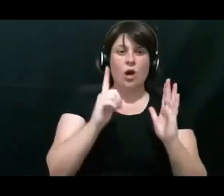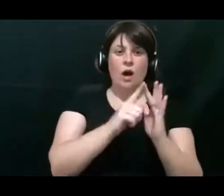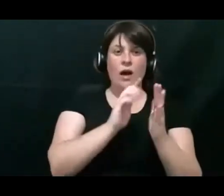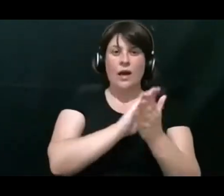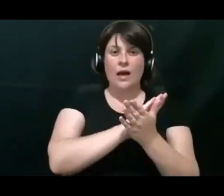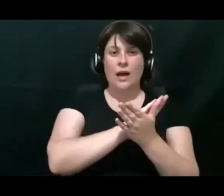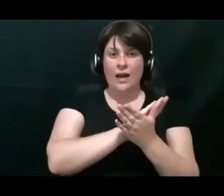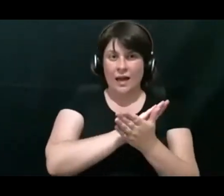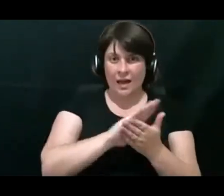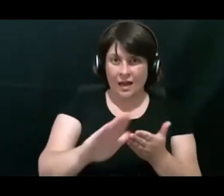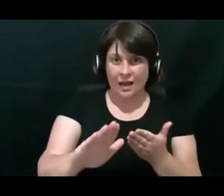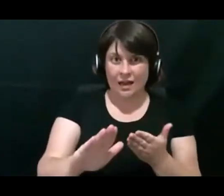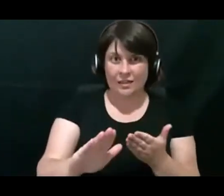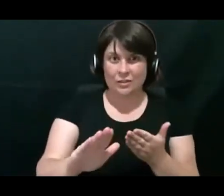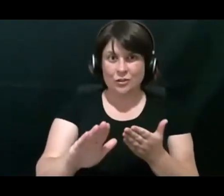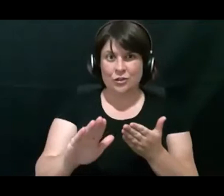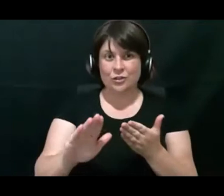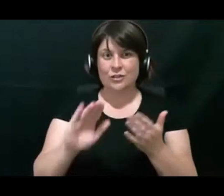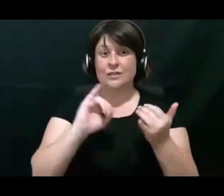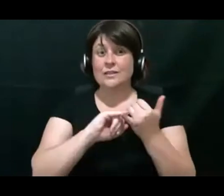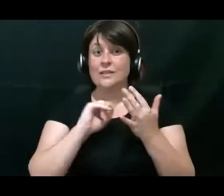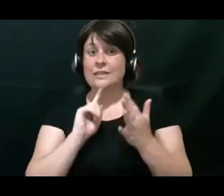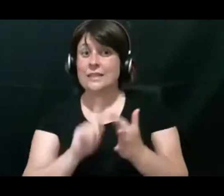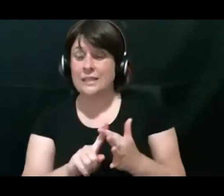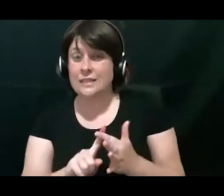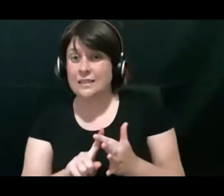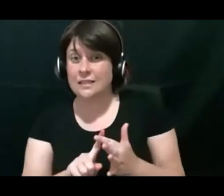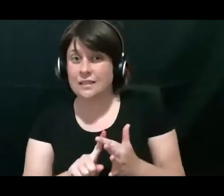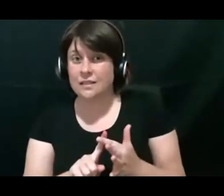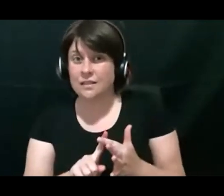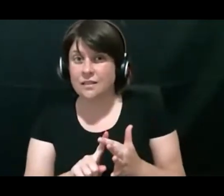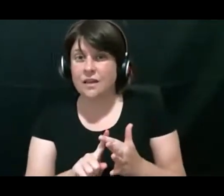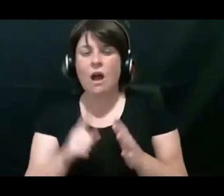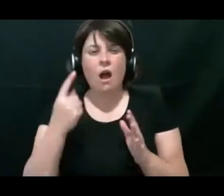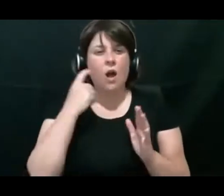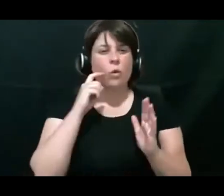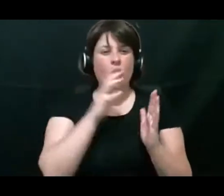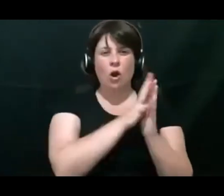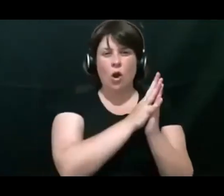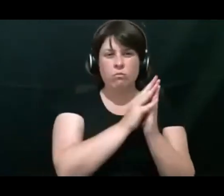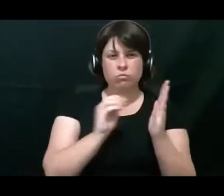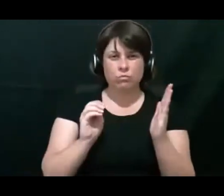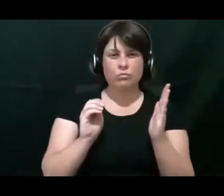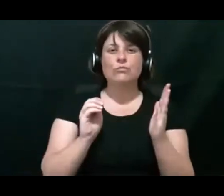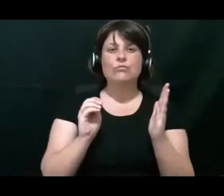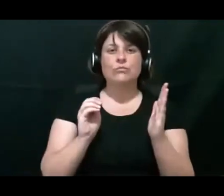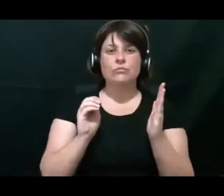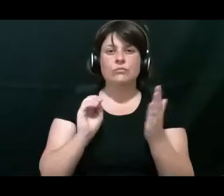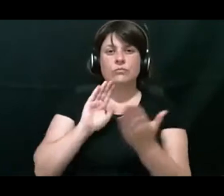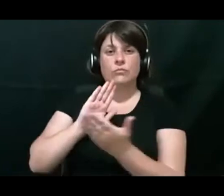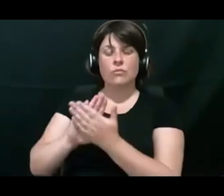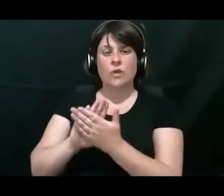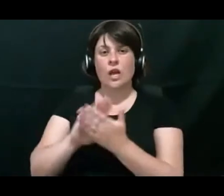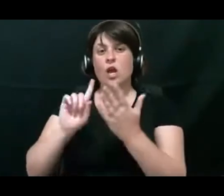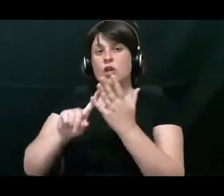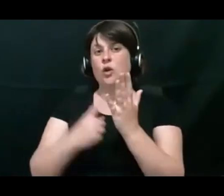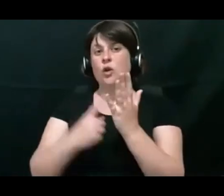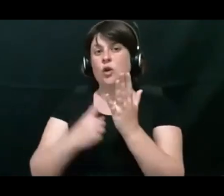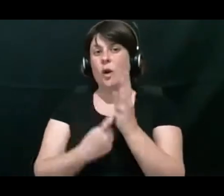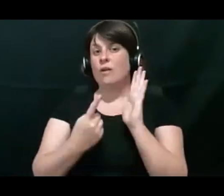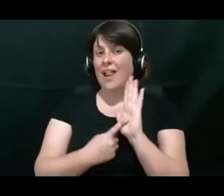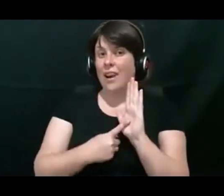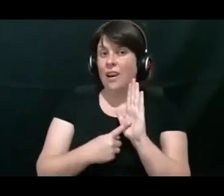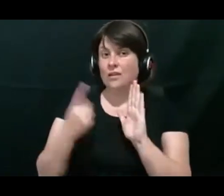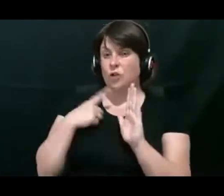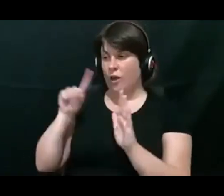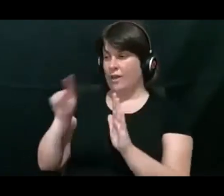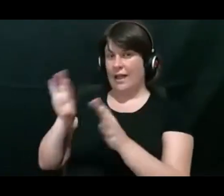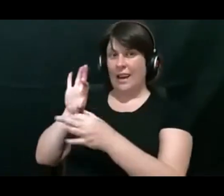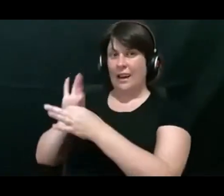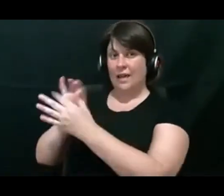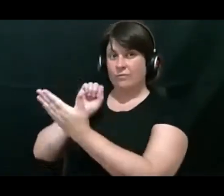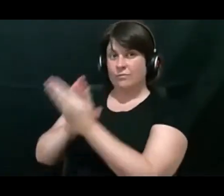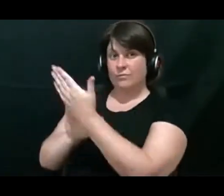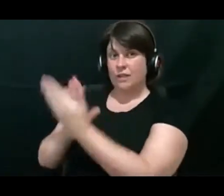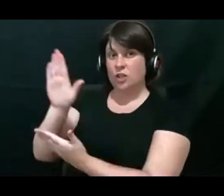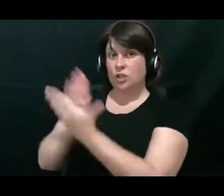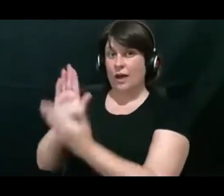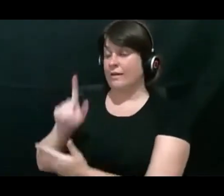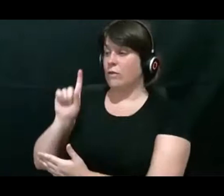And I am going to copy a URL for that assessment if anybody is interested into the chat.